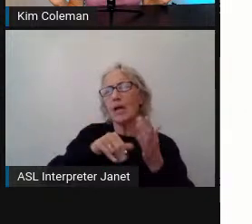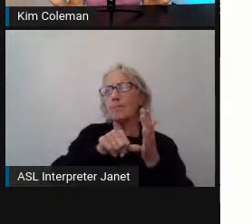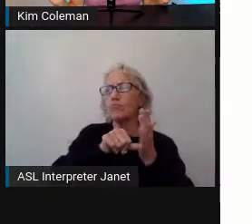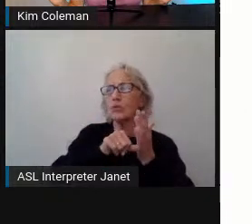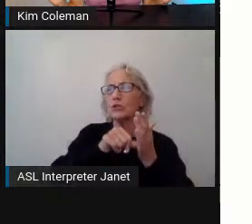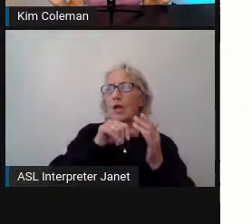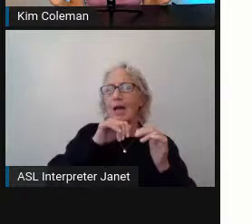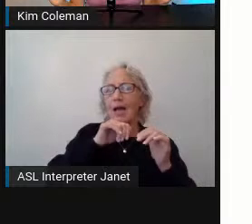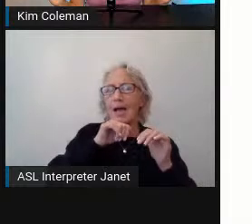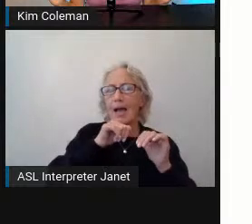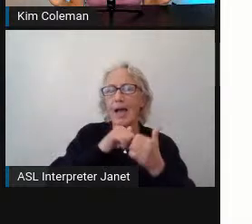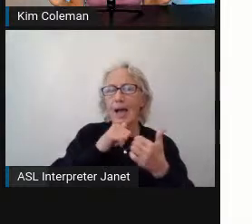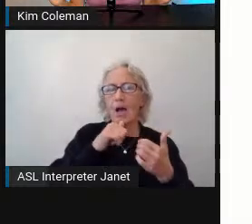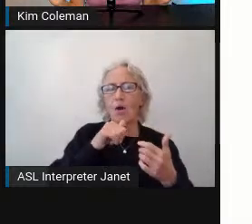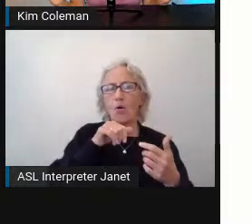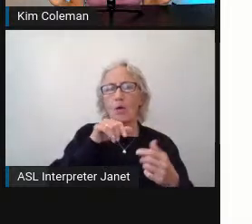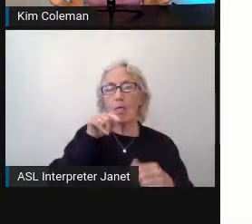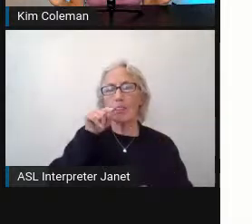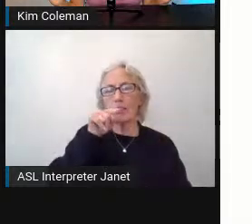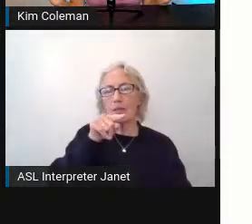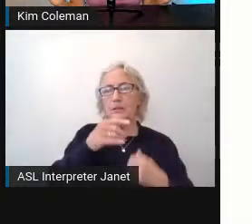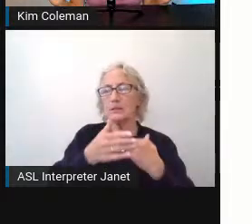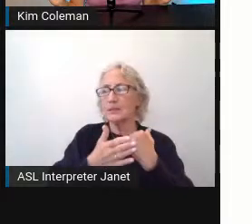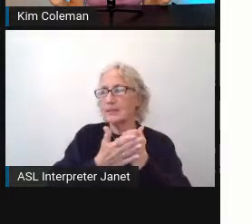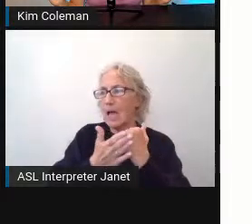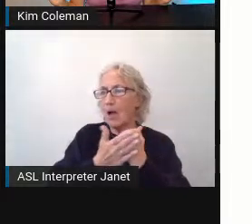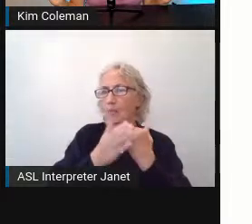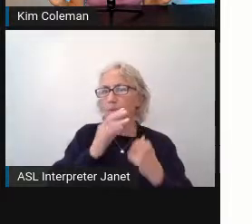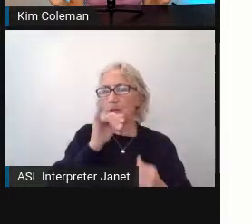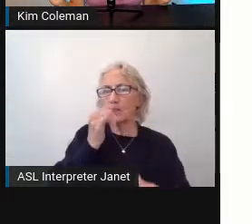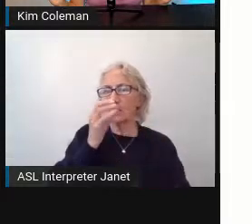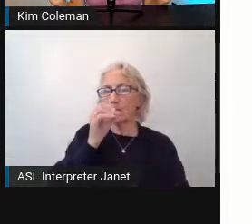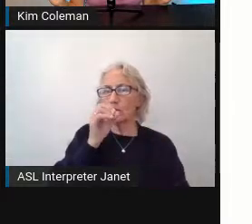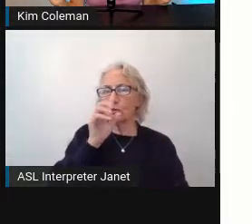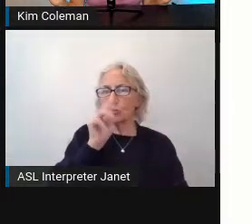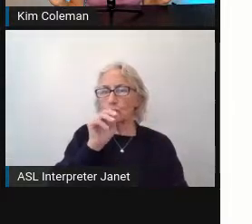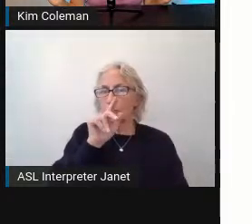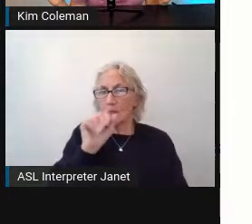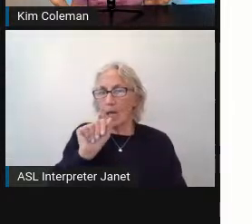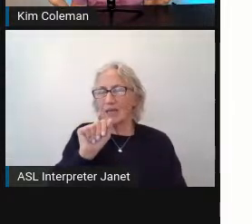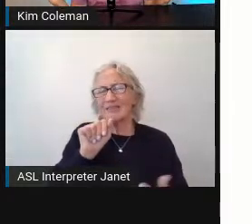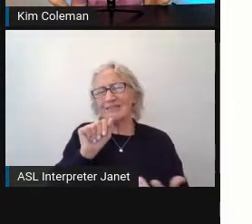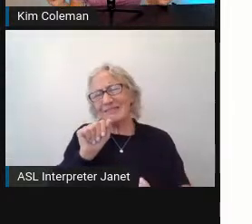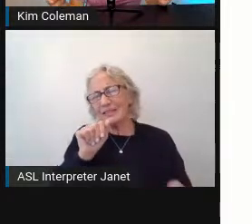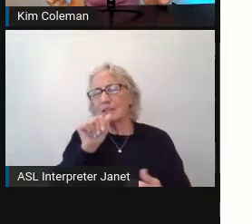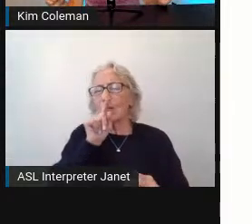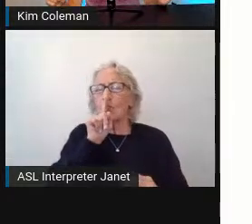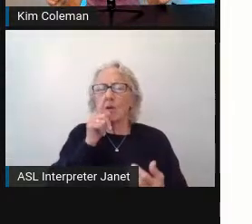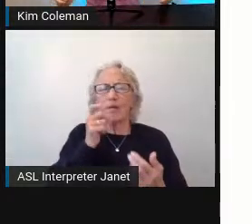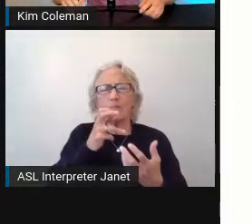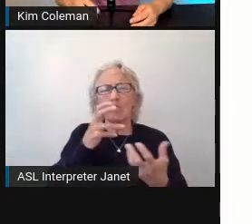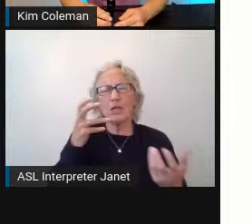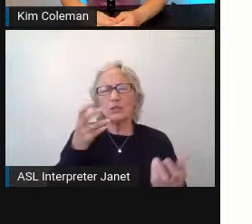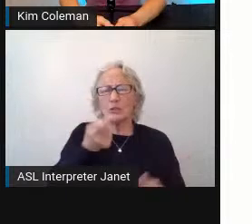Carlos Camara: To be honest my thoughts or my impression about how accessibility has helped Joomla